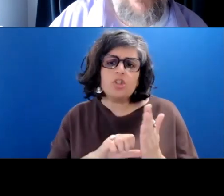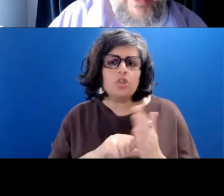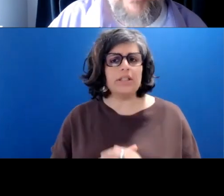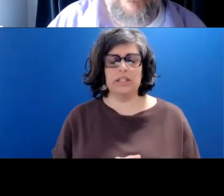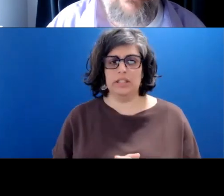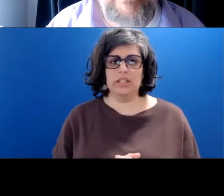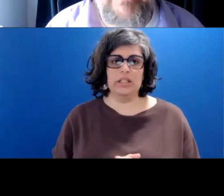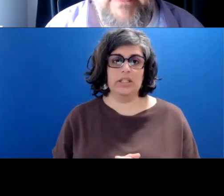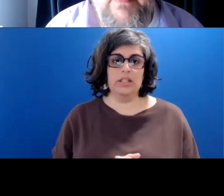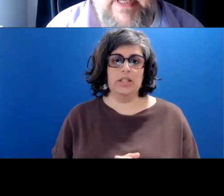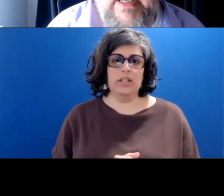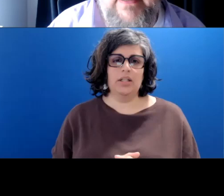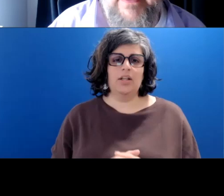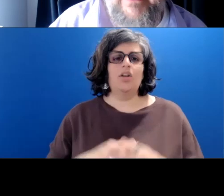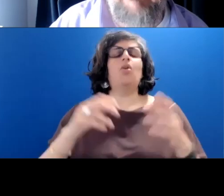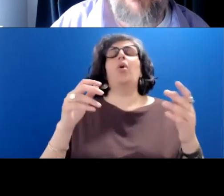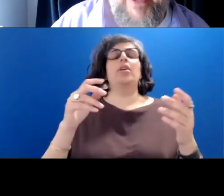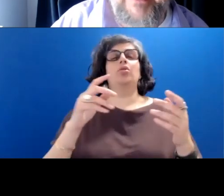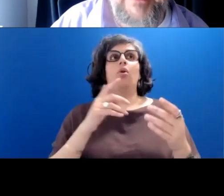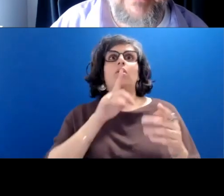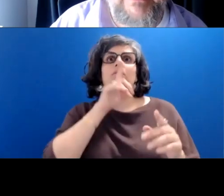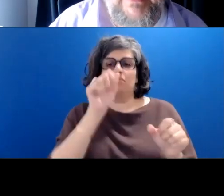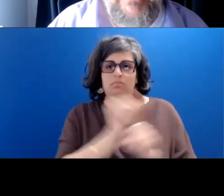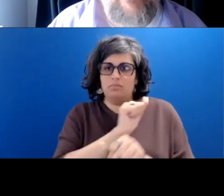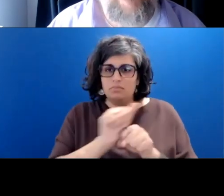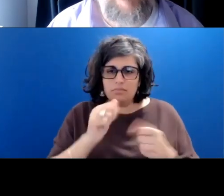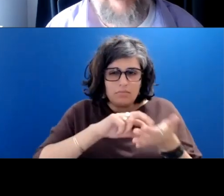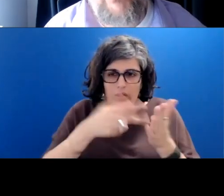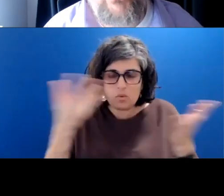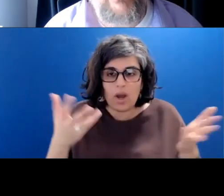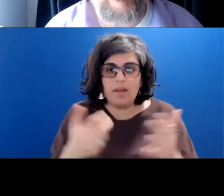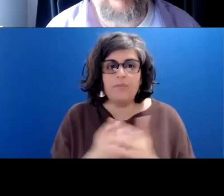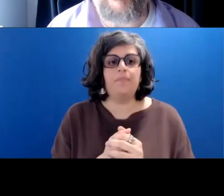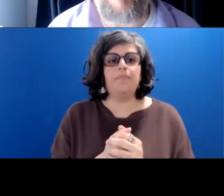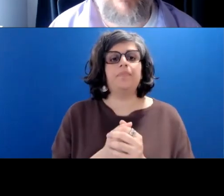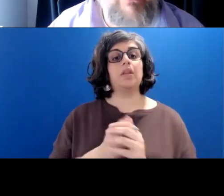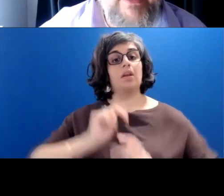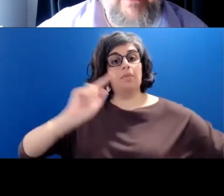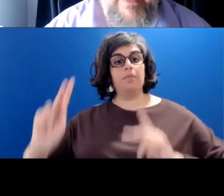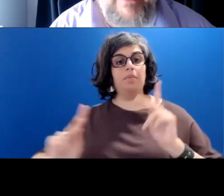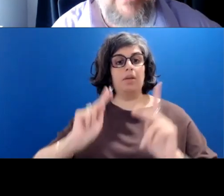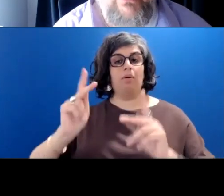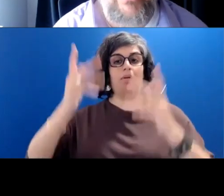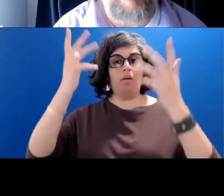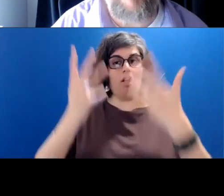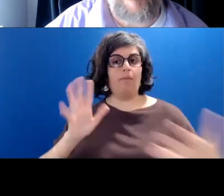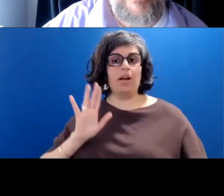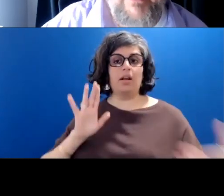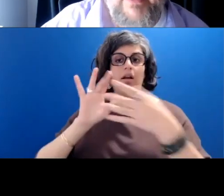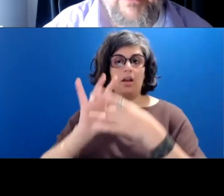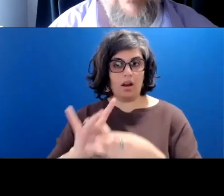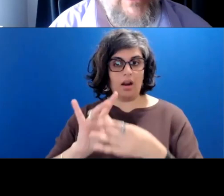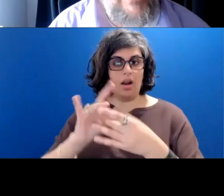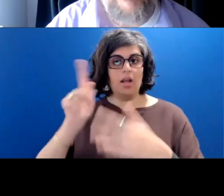So practically, what does this mean in practice? So for people who are already connected with a primary care doctor,